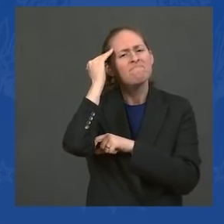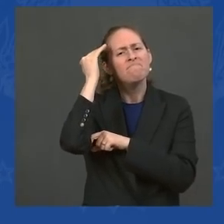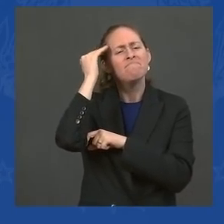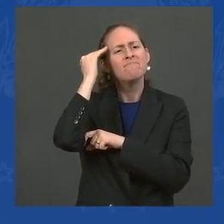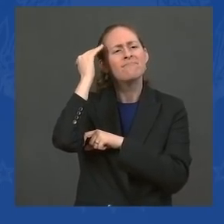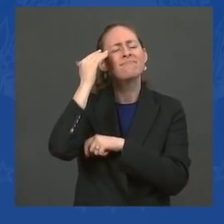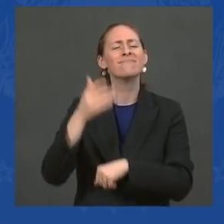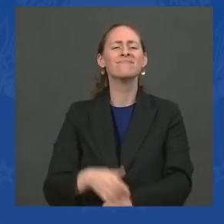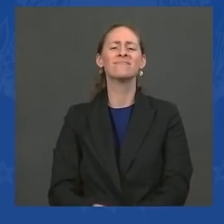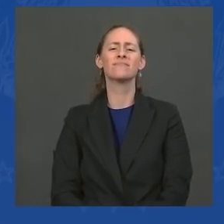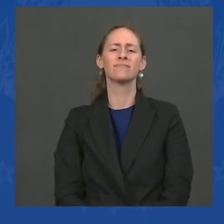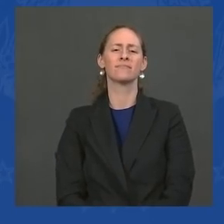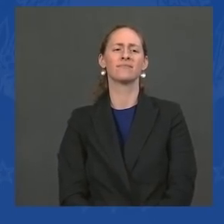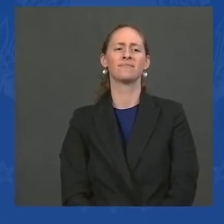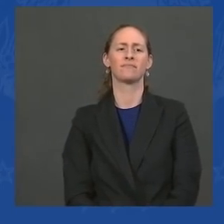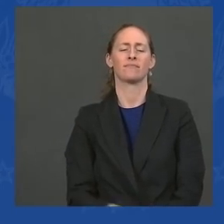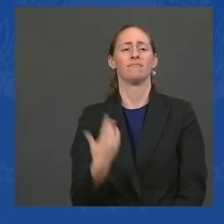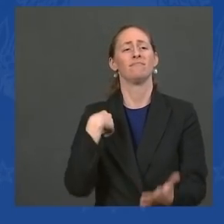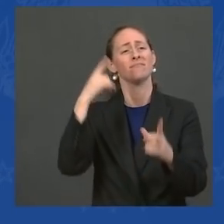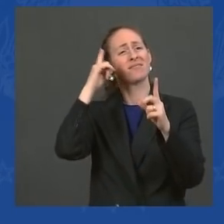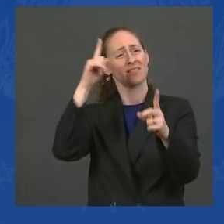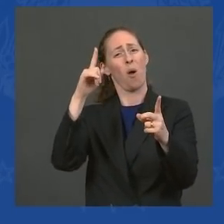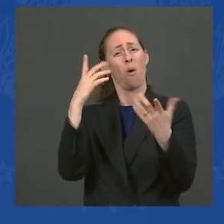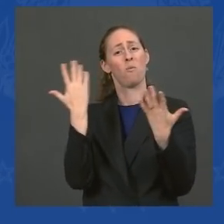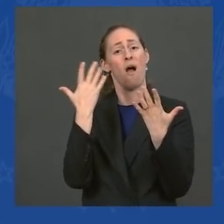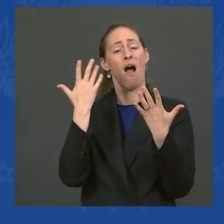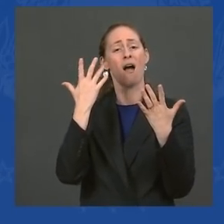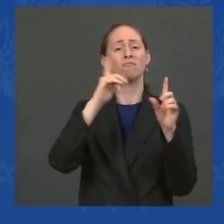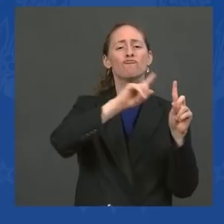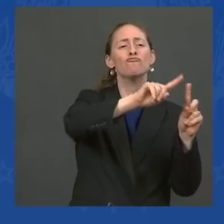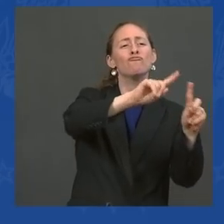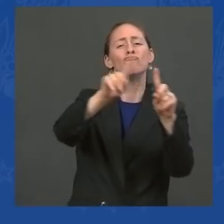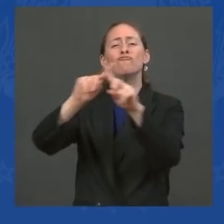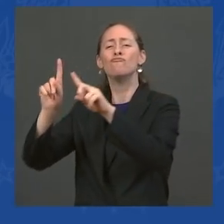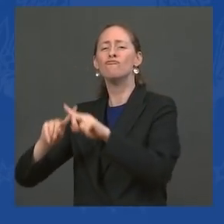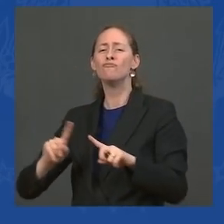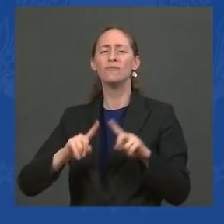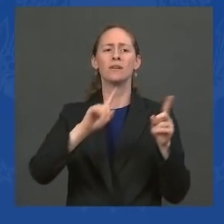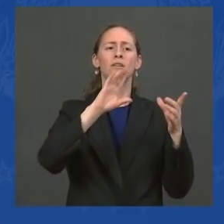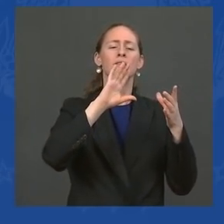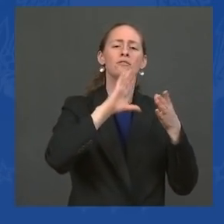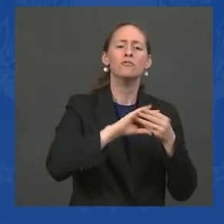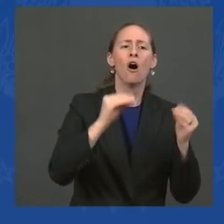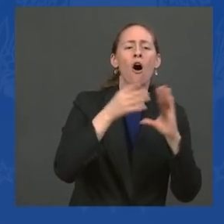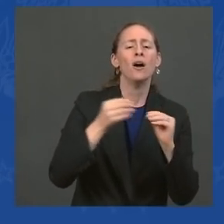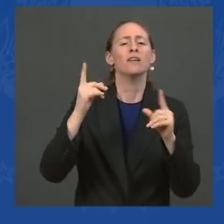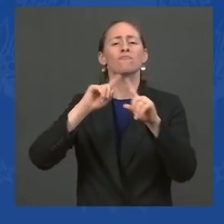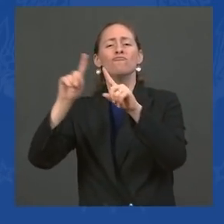Together, we will conserve and protect our lands and ocean for people, for wildlife, for the climate.